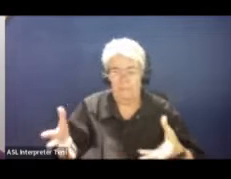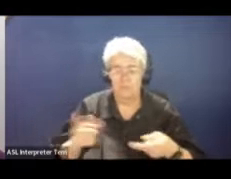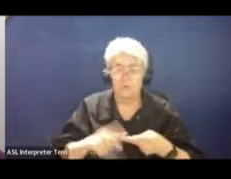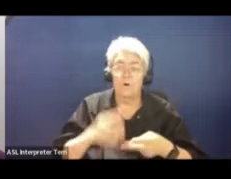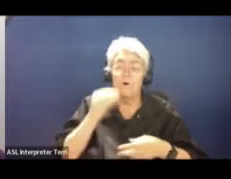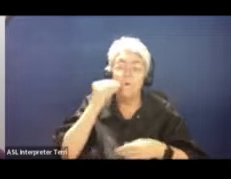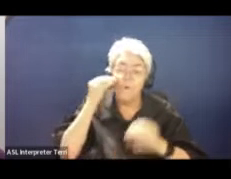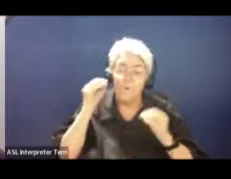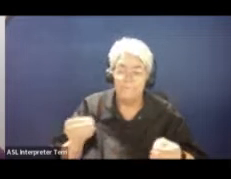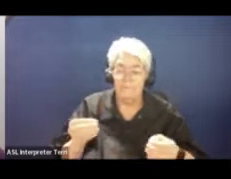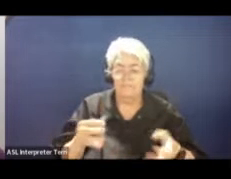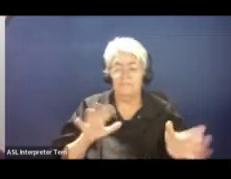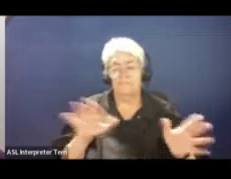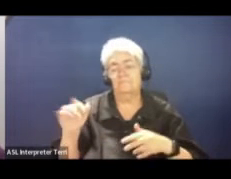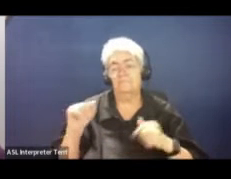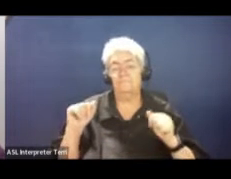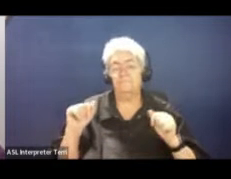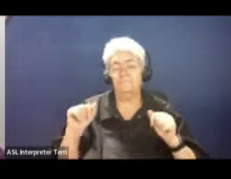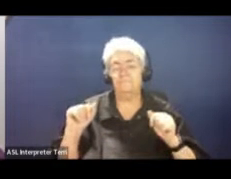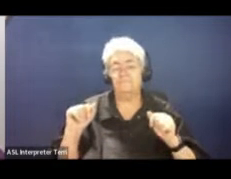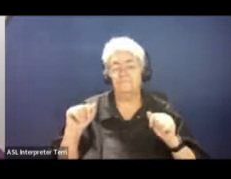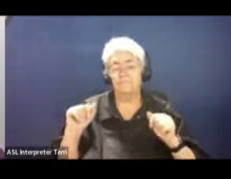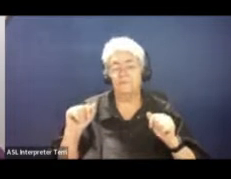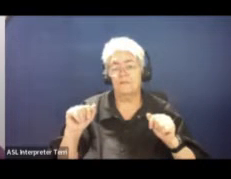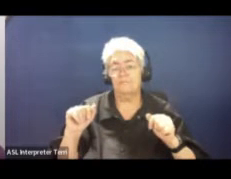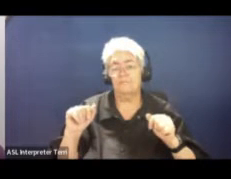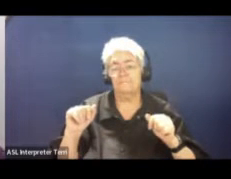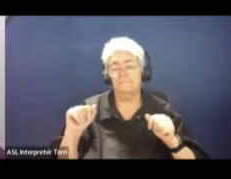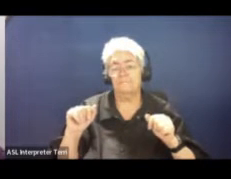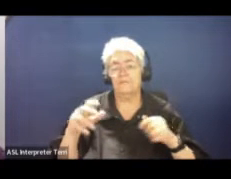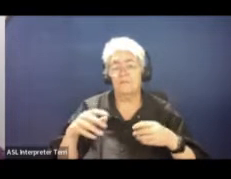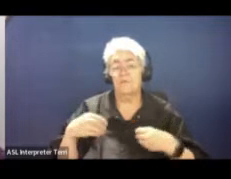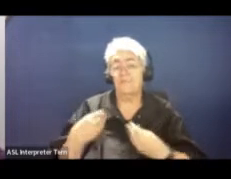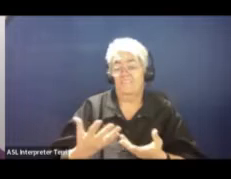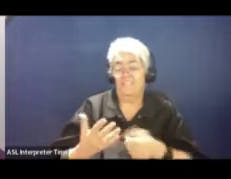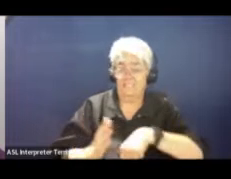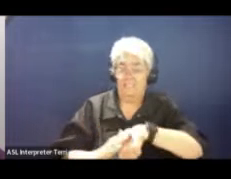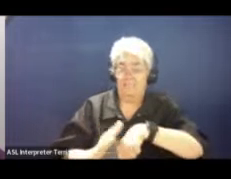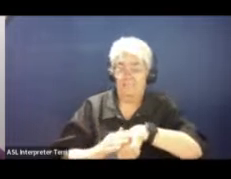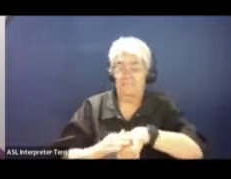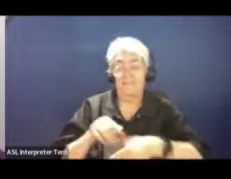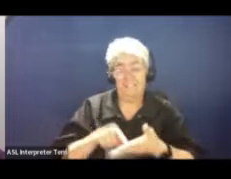shelters. You know, giving this preface that things are gonna get a little bit more intense, I